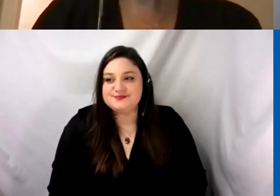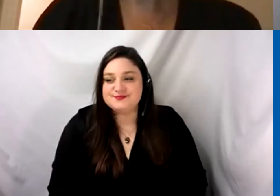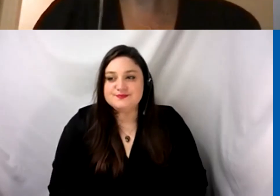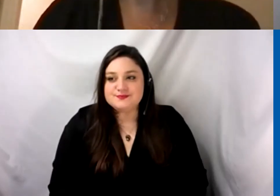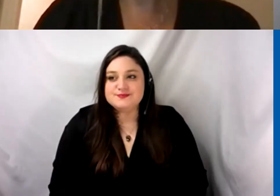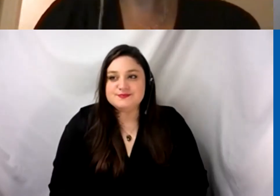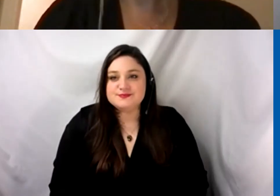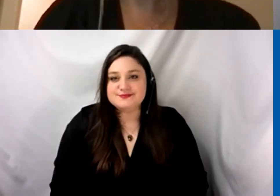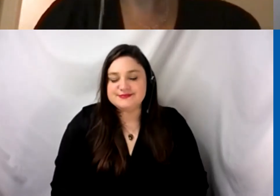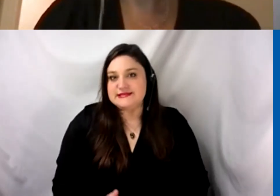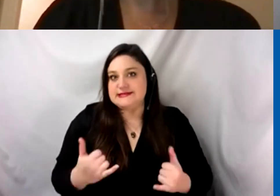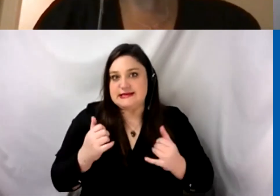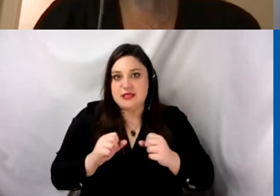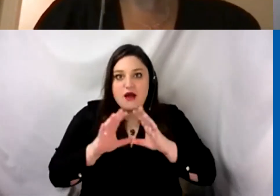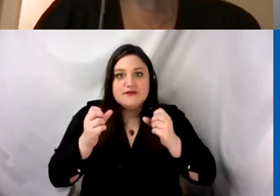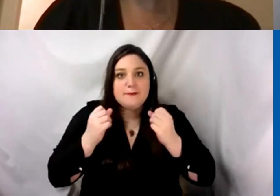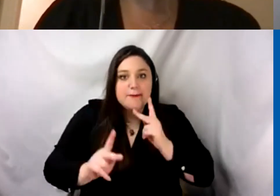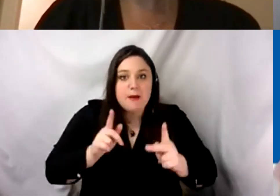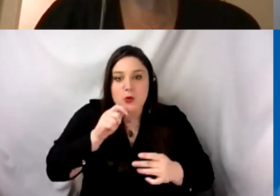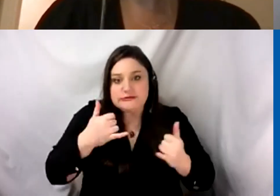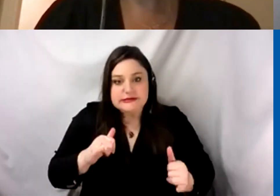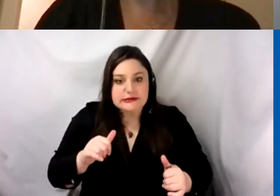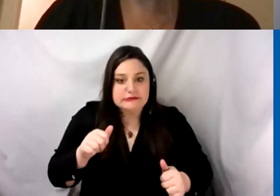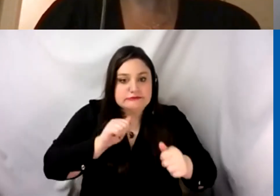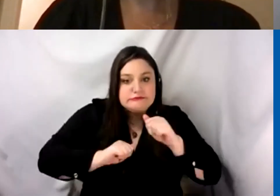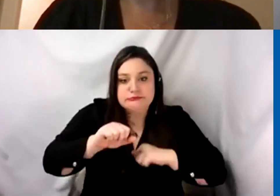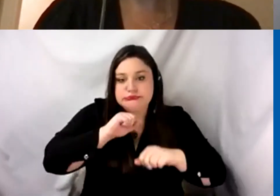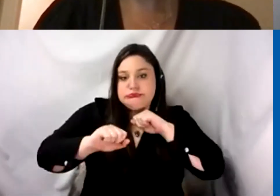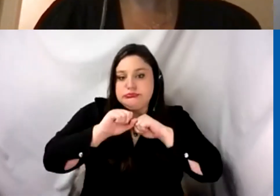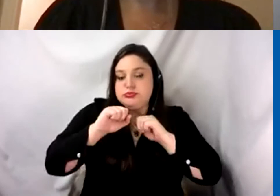back to the national level. I think is good.